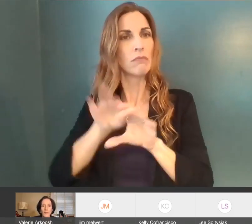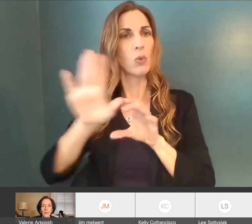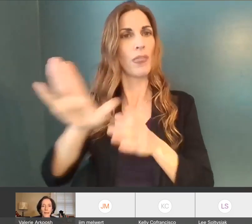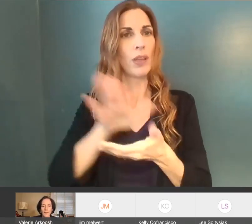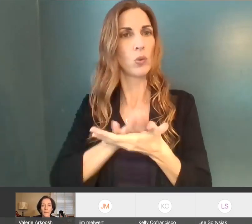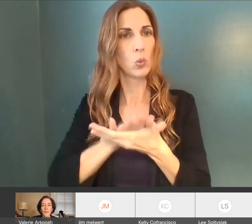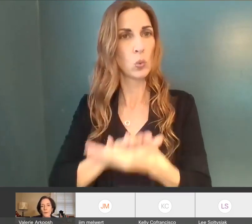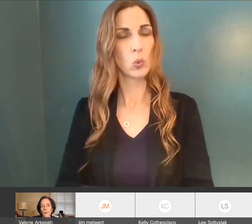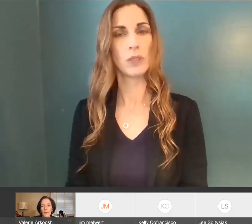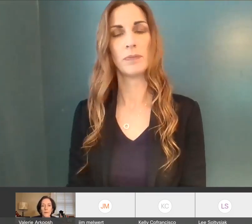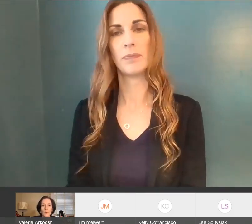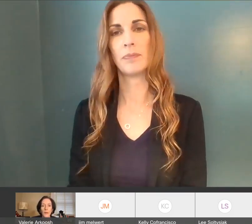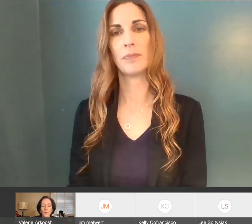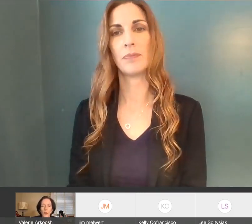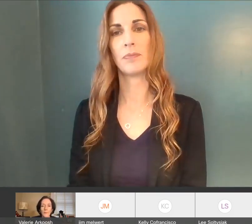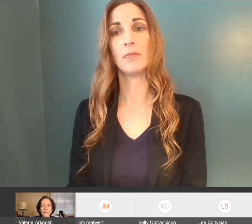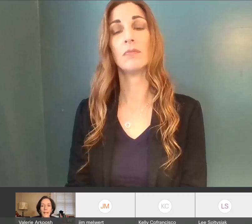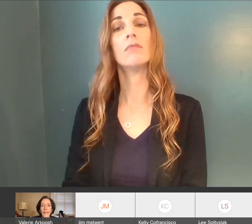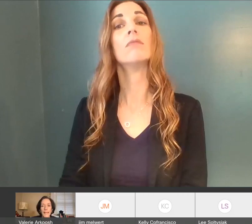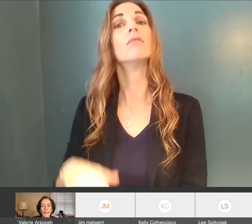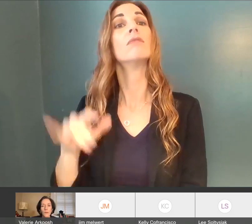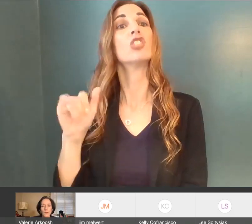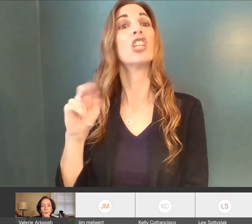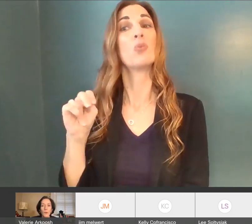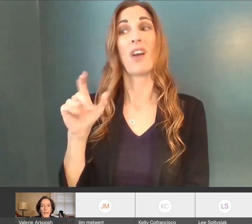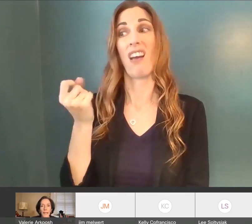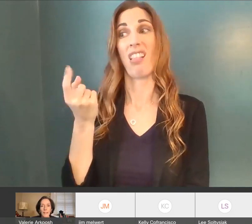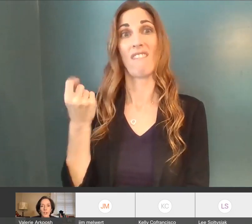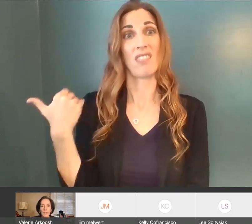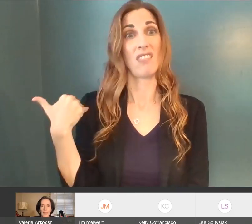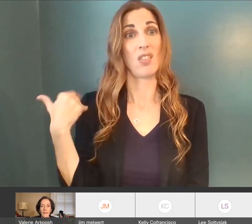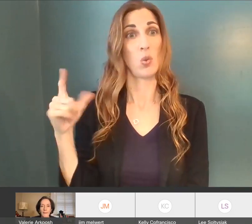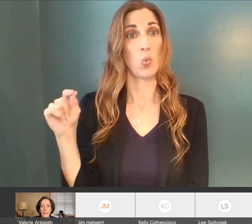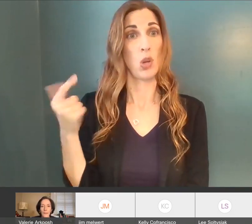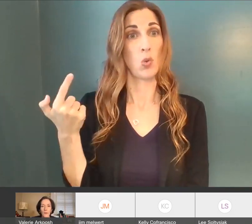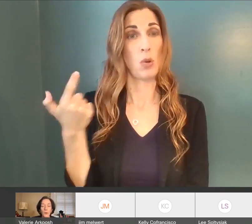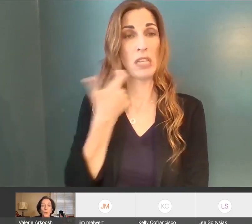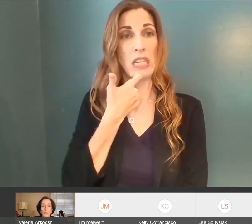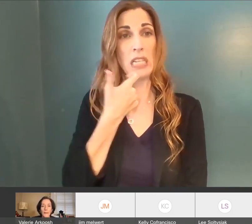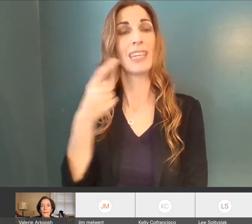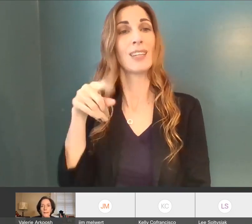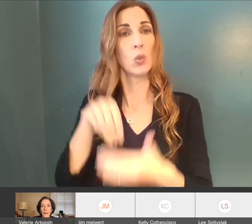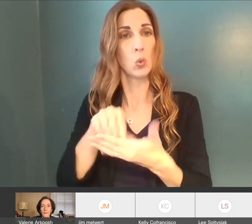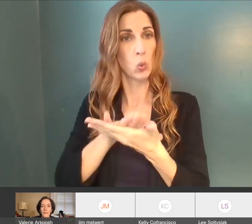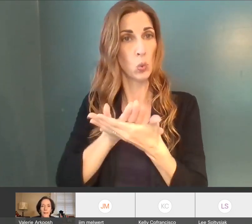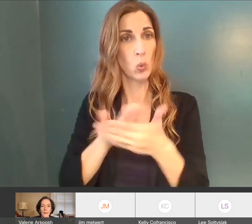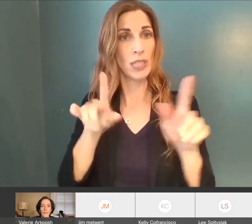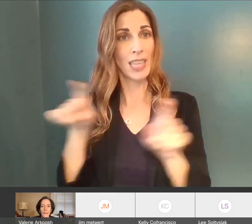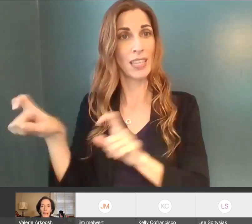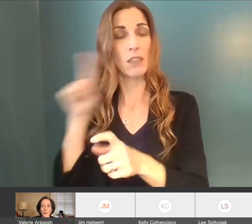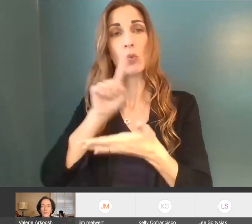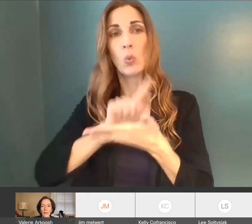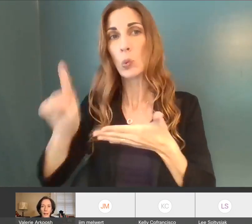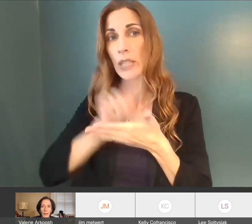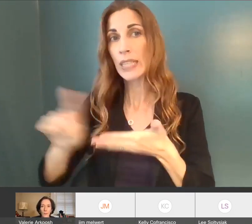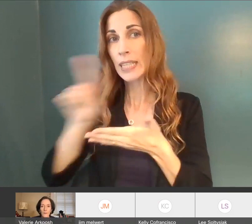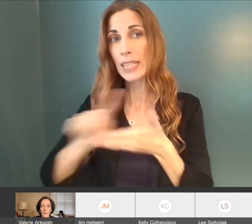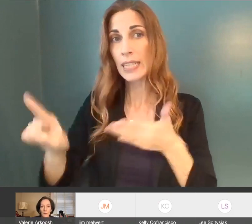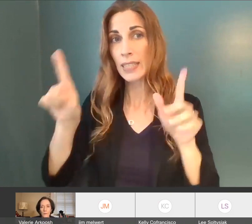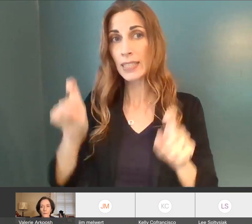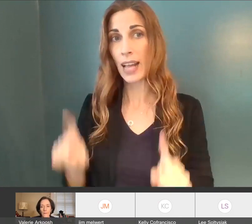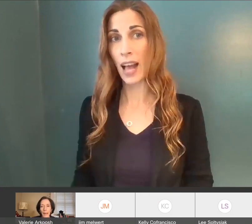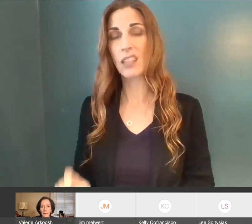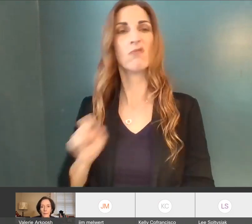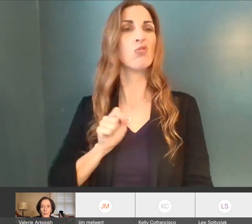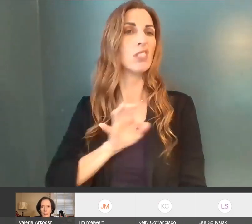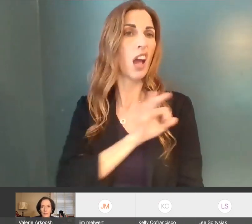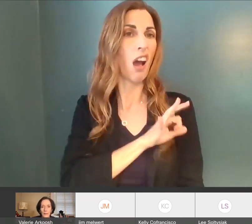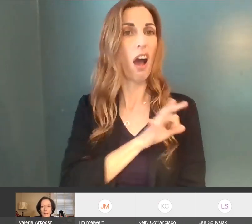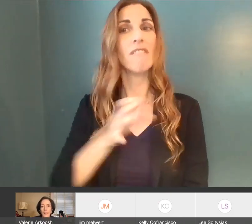the 11th, 2021, in-school antigen testing for weekly testing of staff and high-risk students has begun